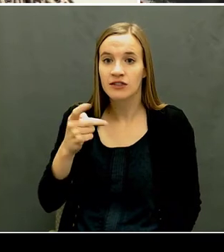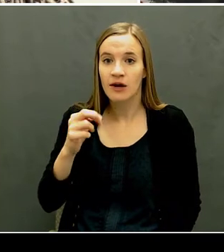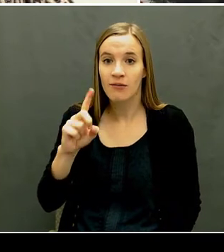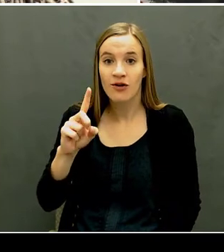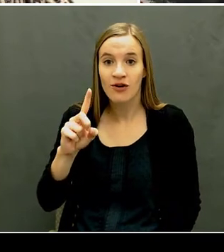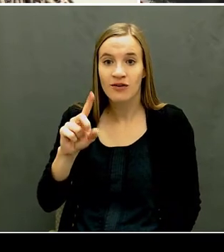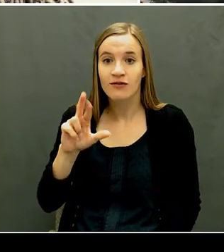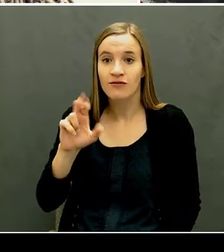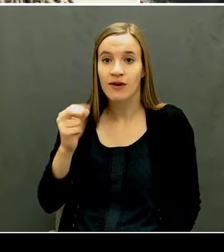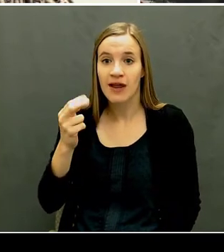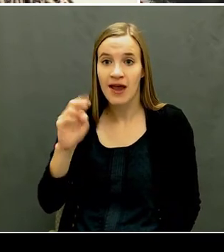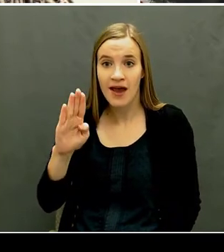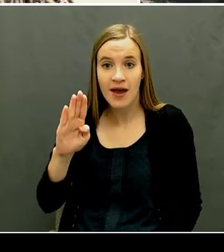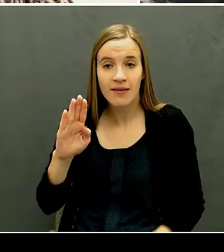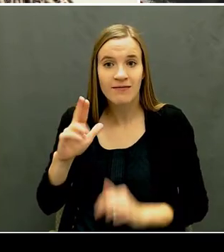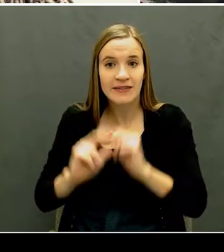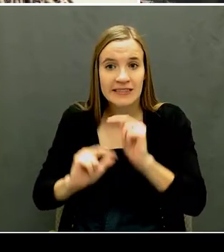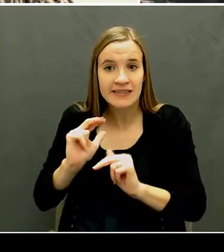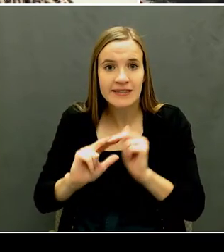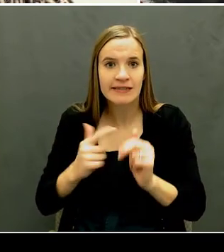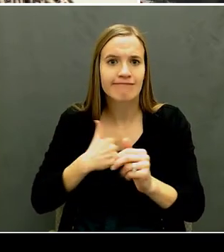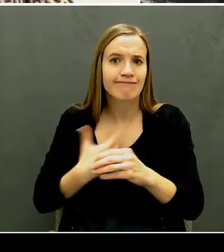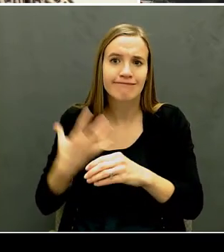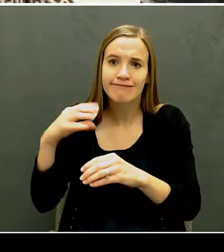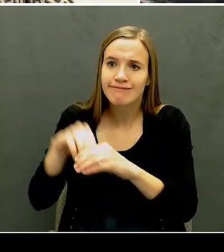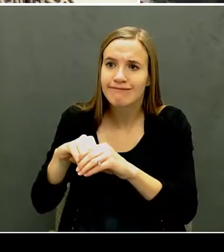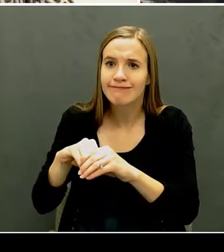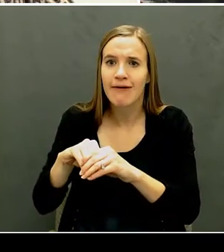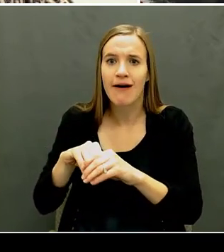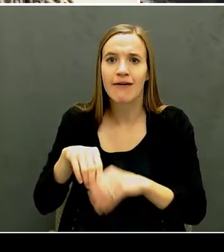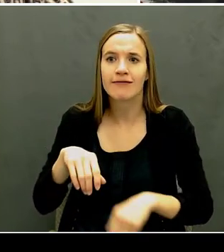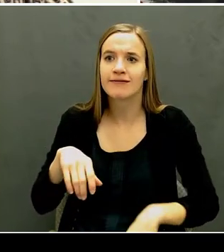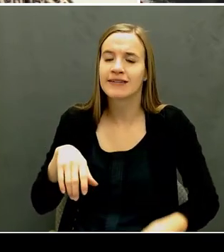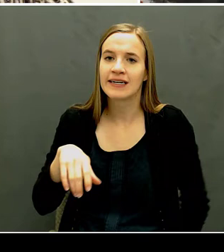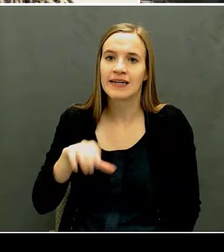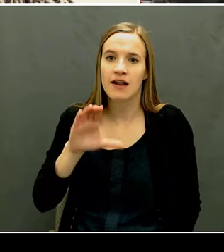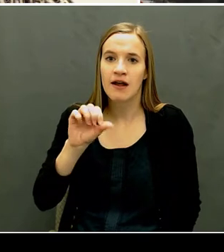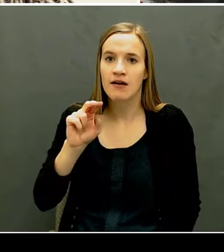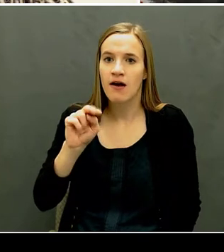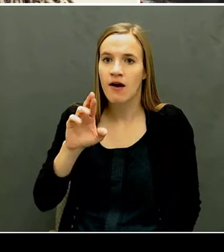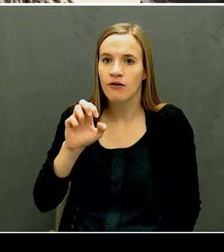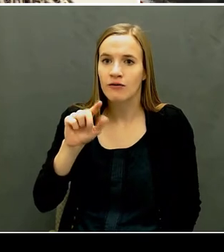with Adapt and Concrete Change and Not Dead Yet. Just a lot of folks doing a lot of good work over